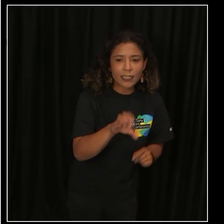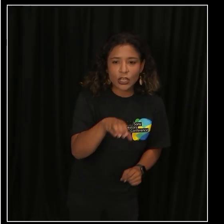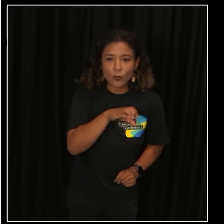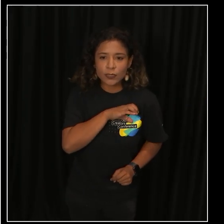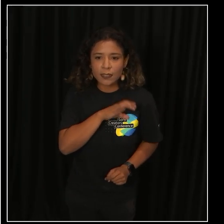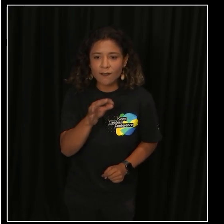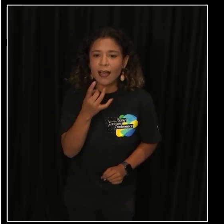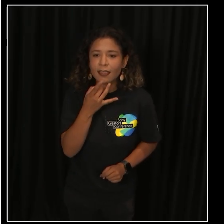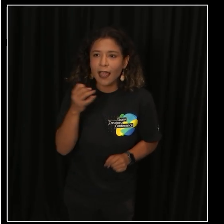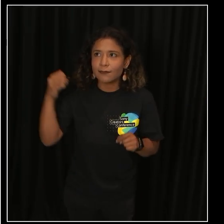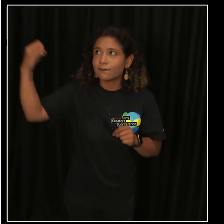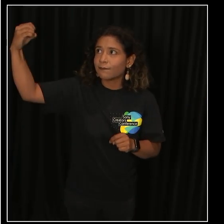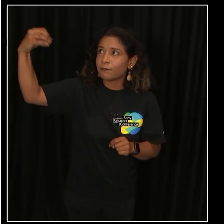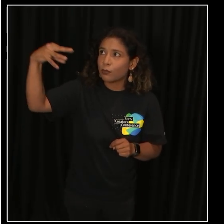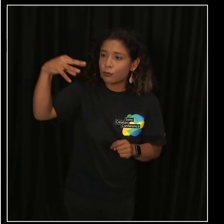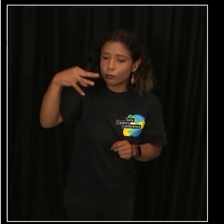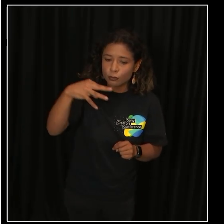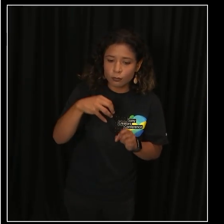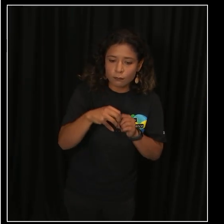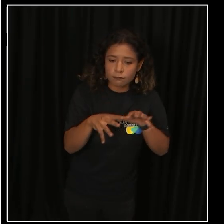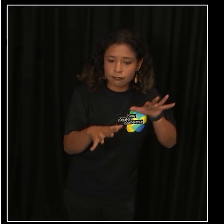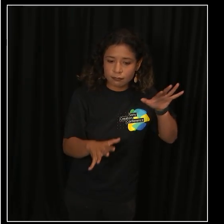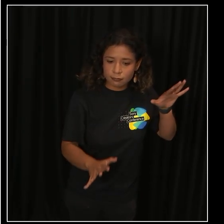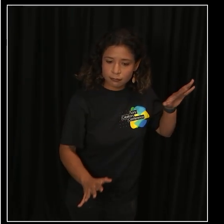that's scatter the sunlight in different directions.